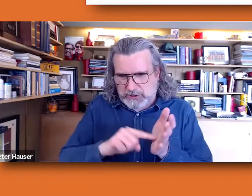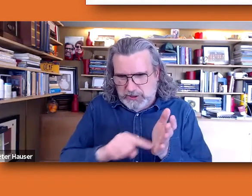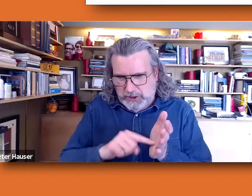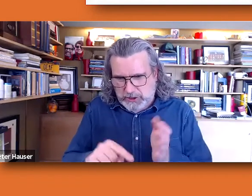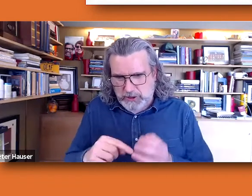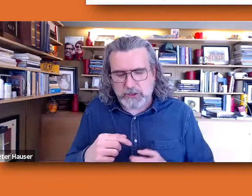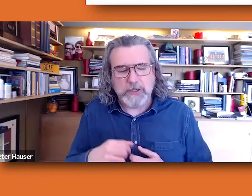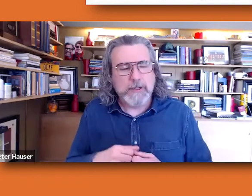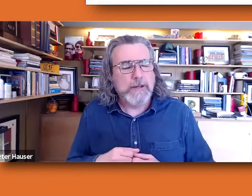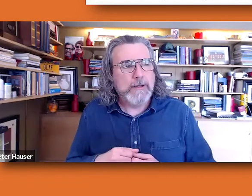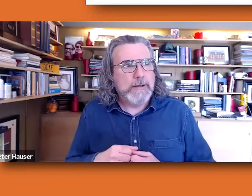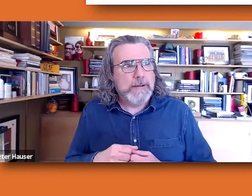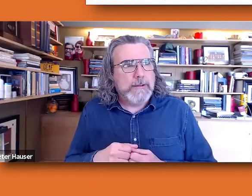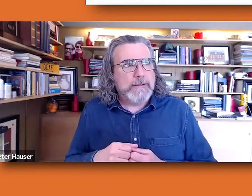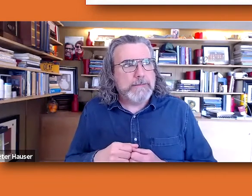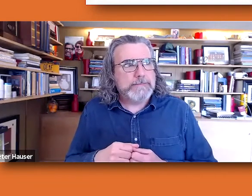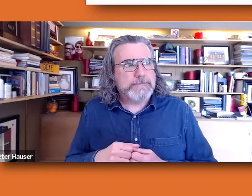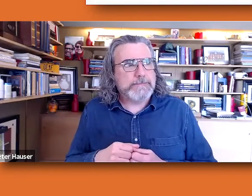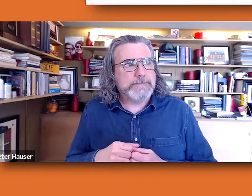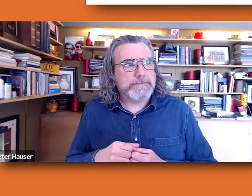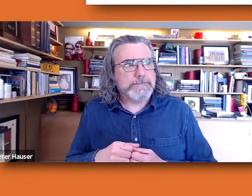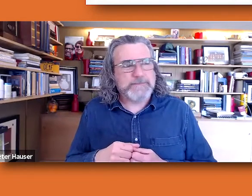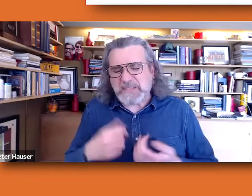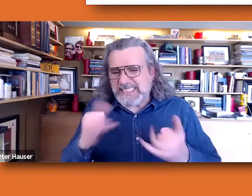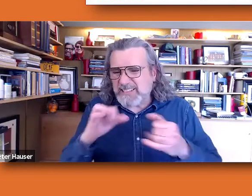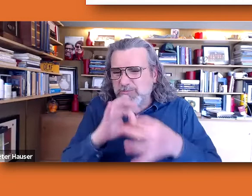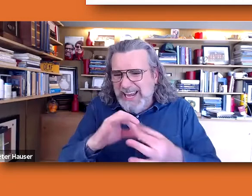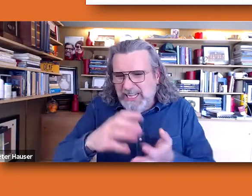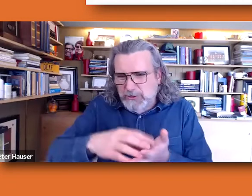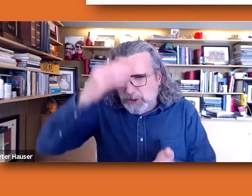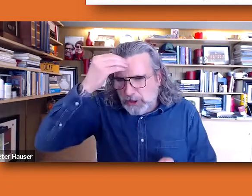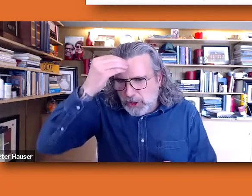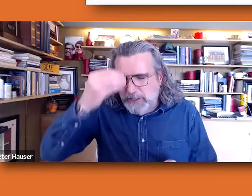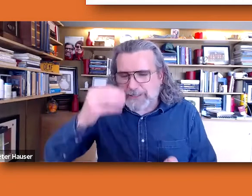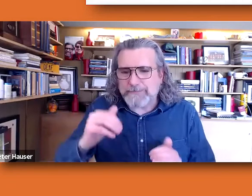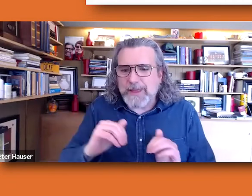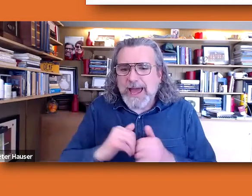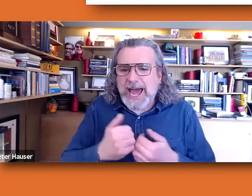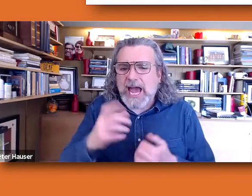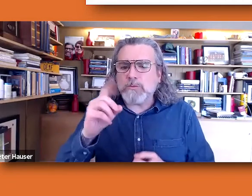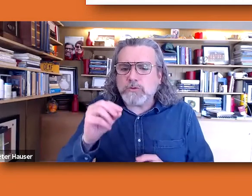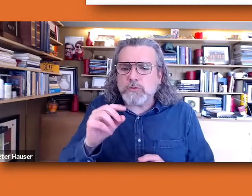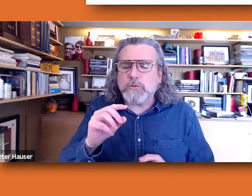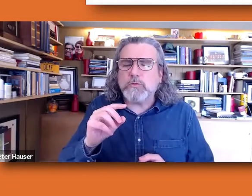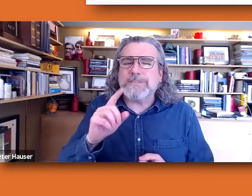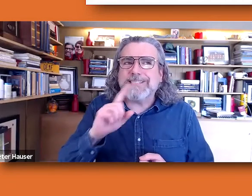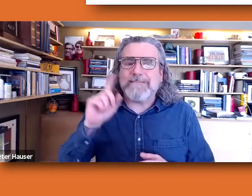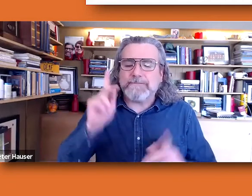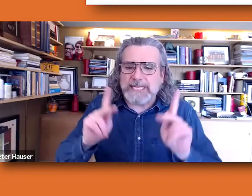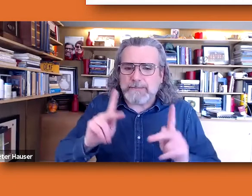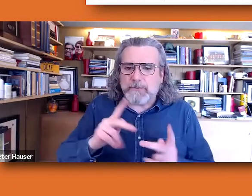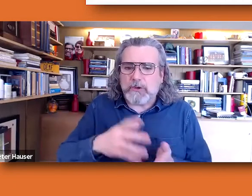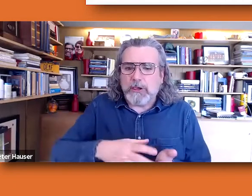is health-related research. That still relates back to learning and how do deaf people